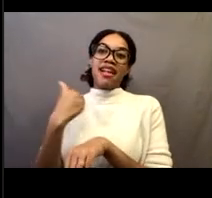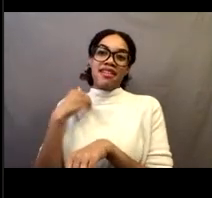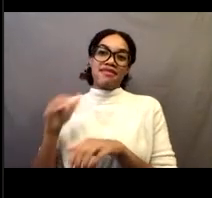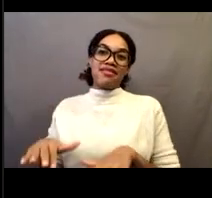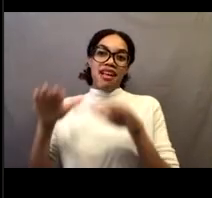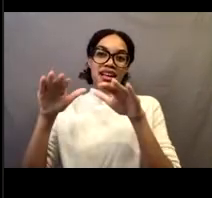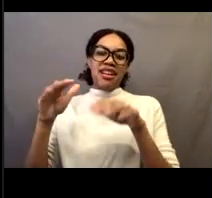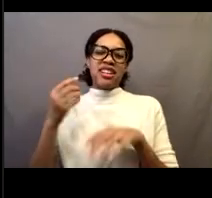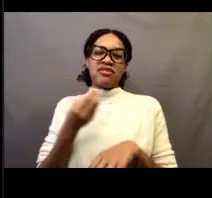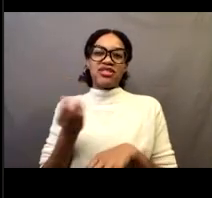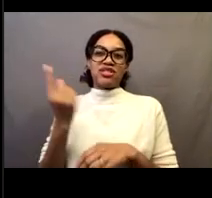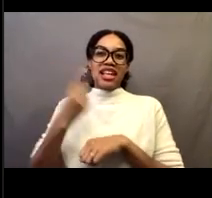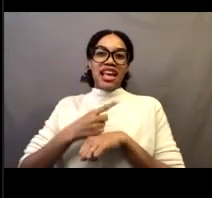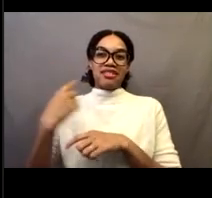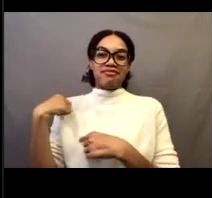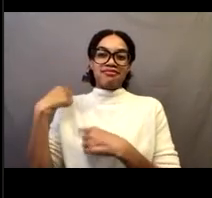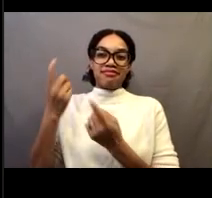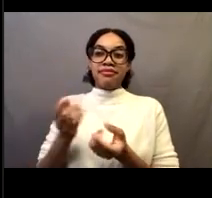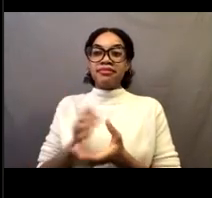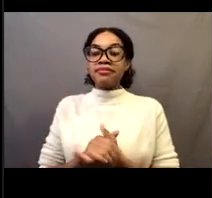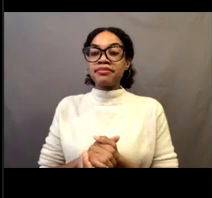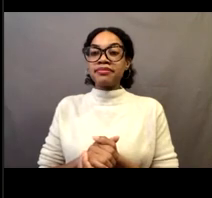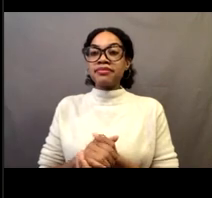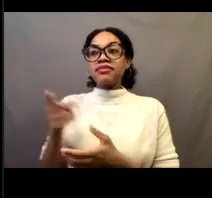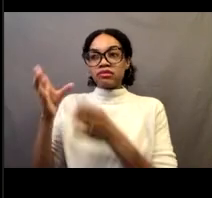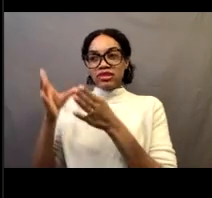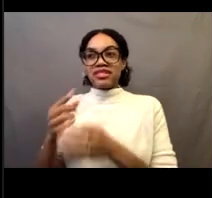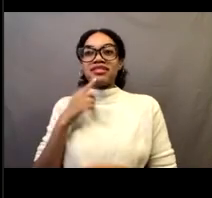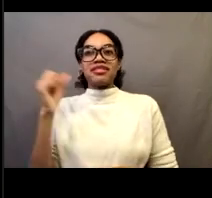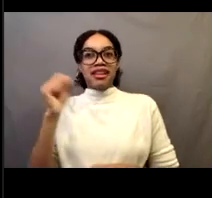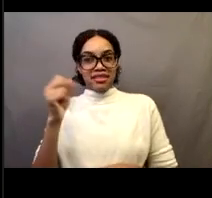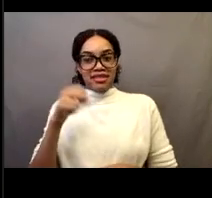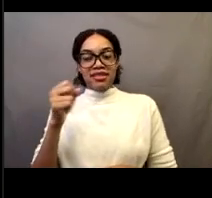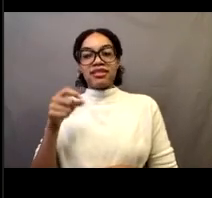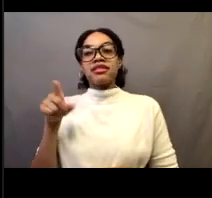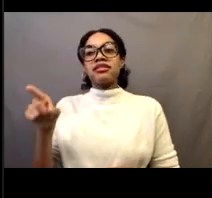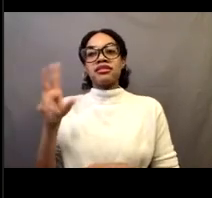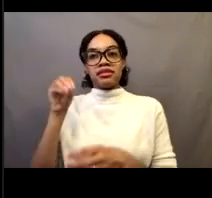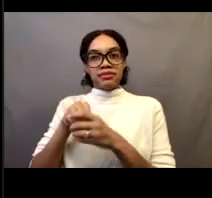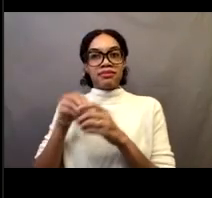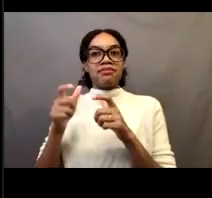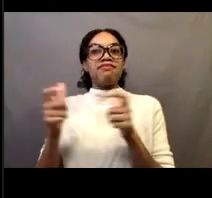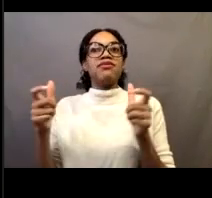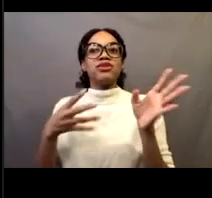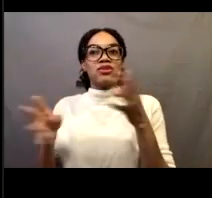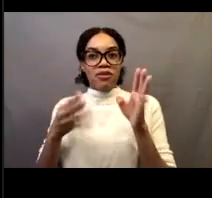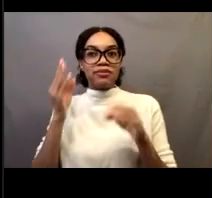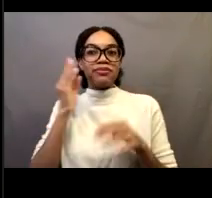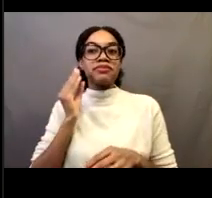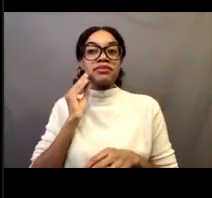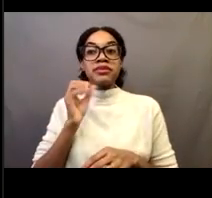So go ahead and let me know. Let's see, Isabella says, yes, she's been in a big storm. Anybody else been in a big storm?